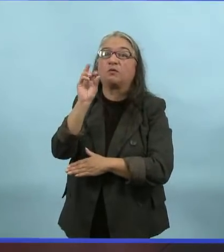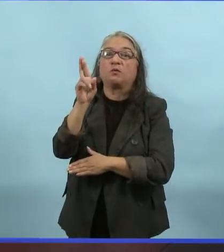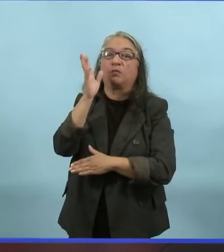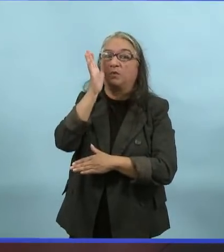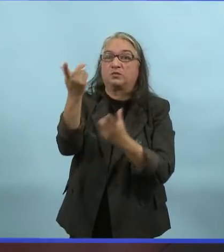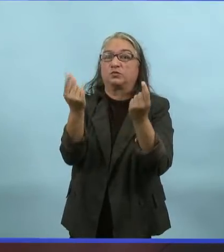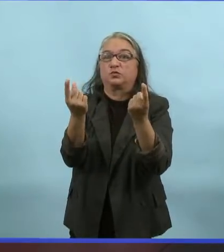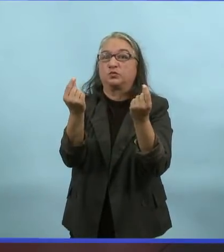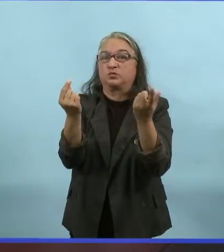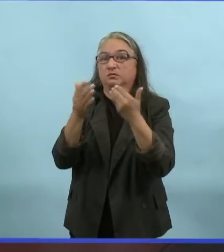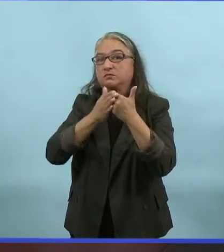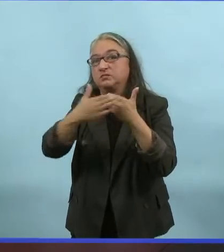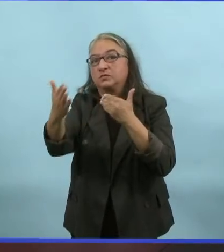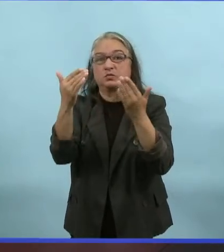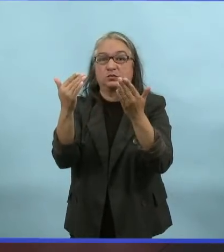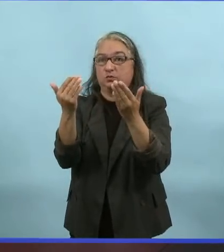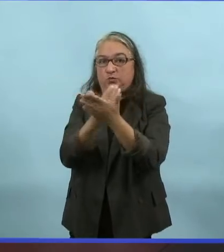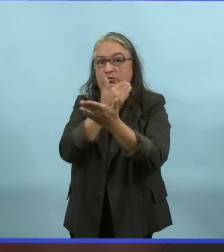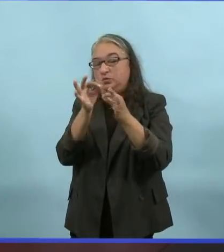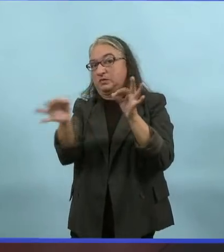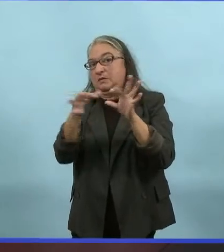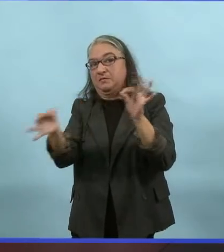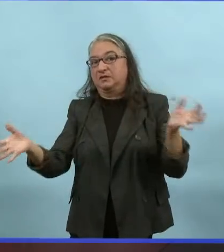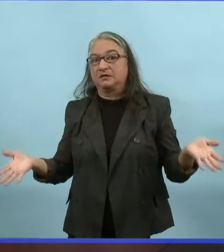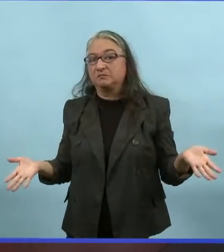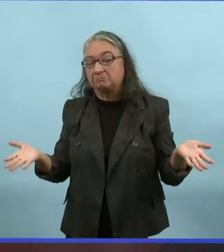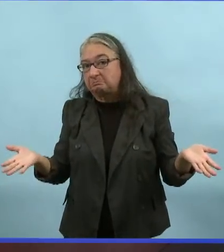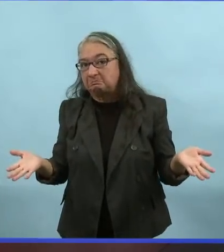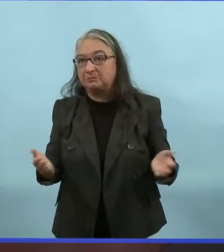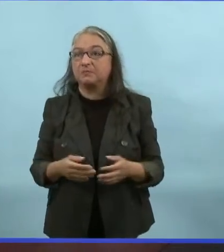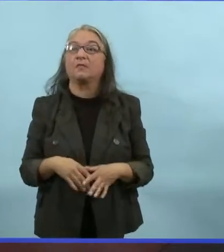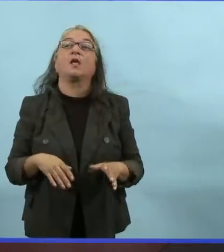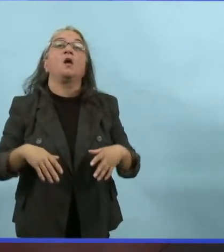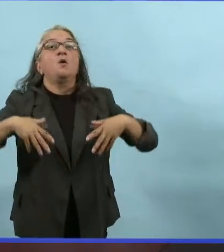we will always be looking at evidence as it comes out i think you know i mean the evidence that we